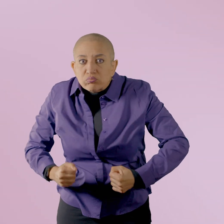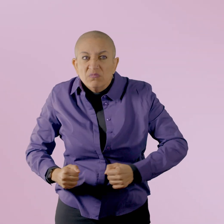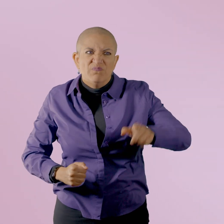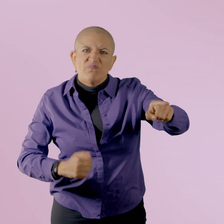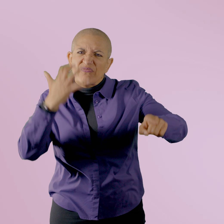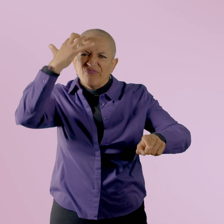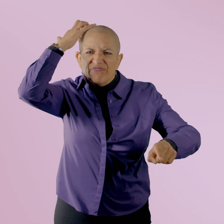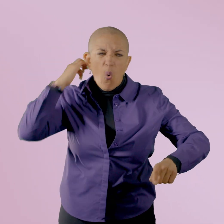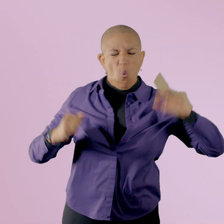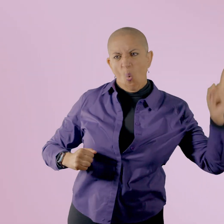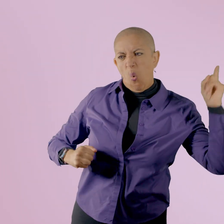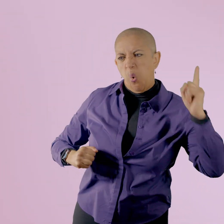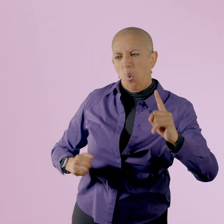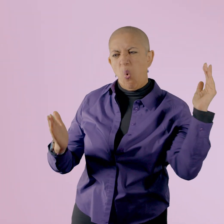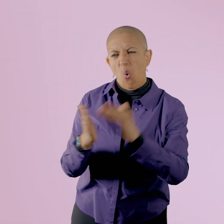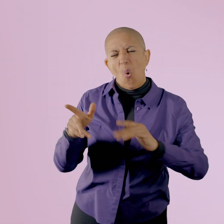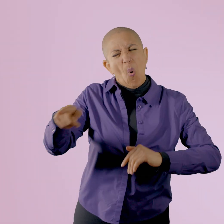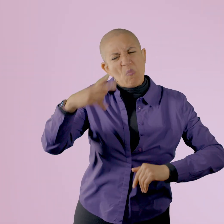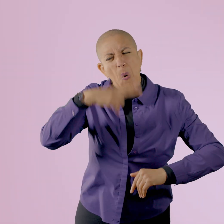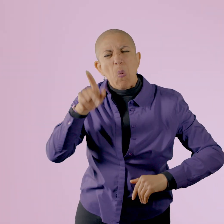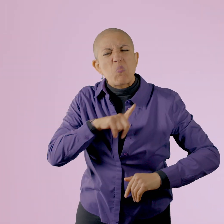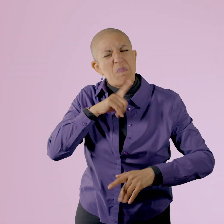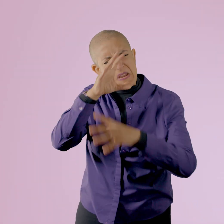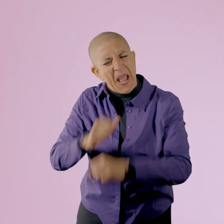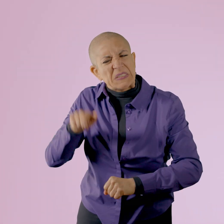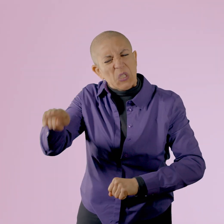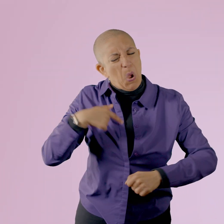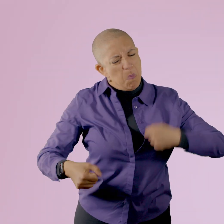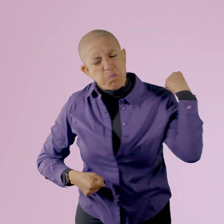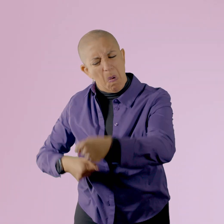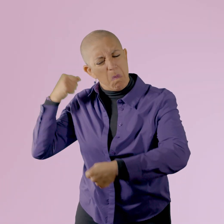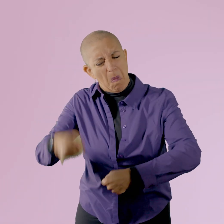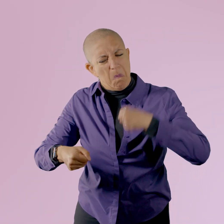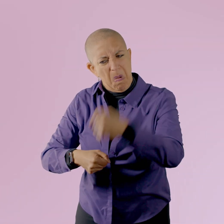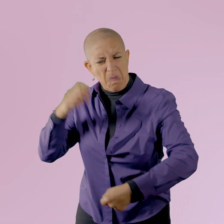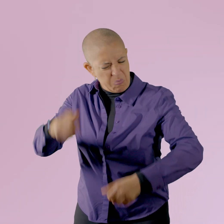Mr Ford then beats "the old woman" out of the house.